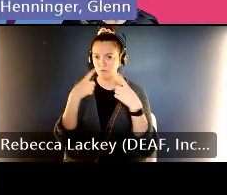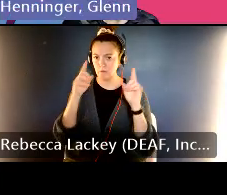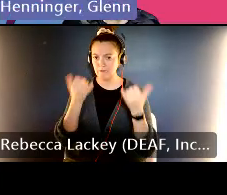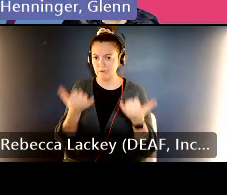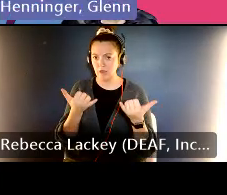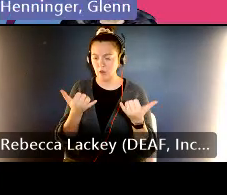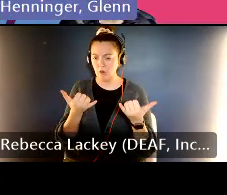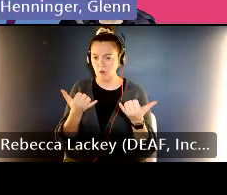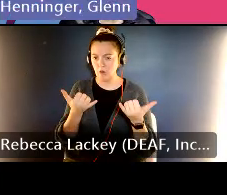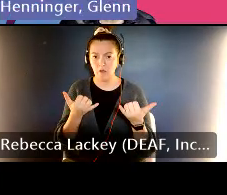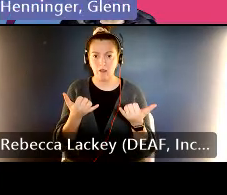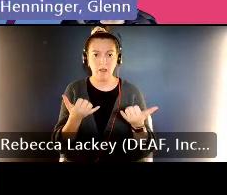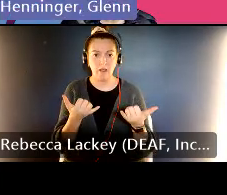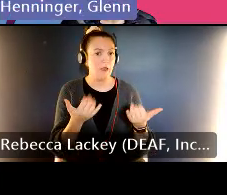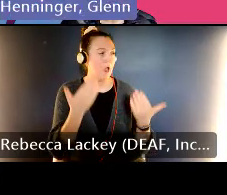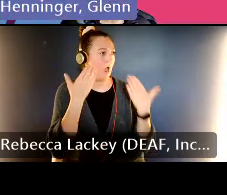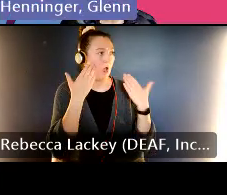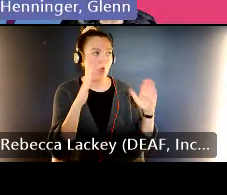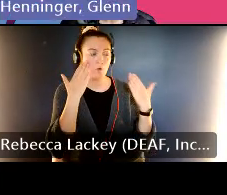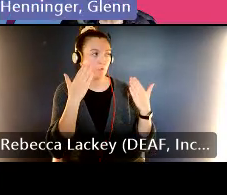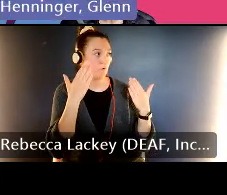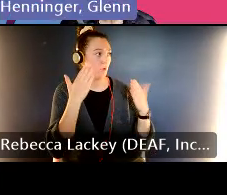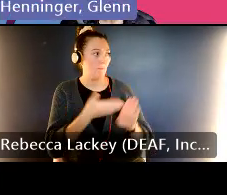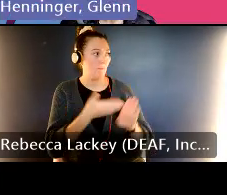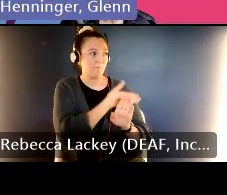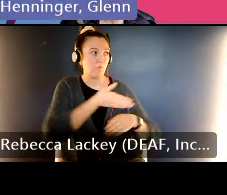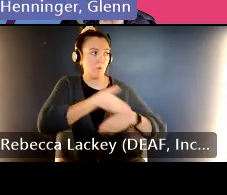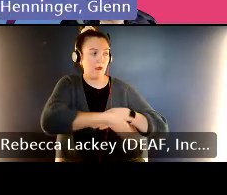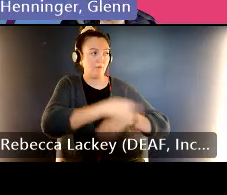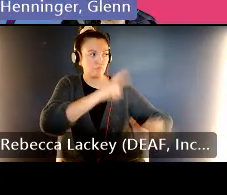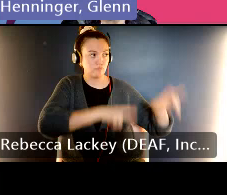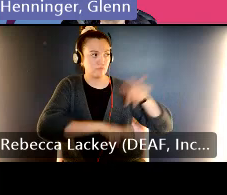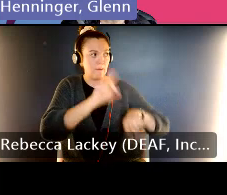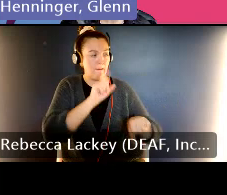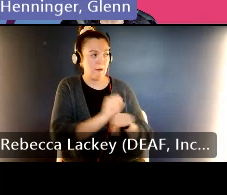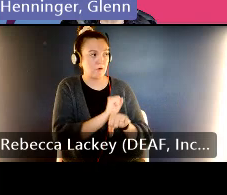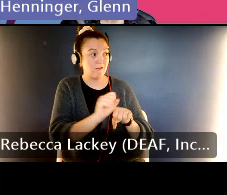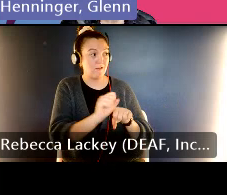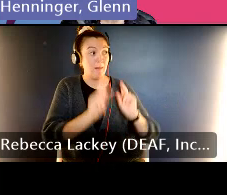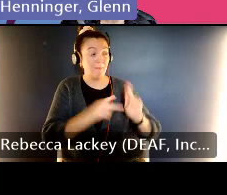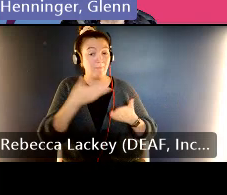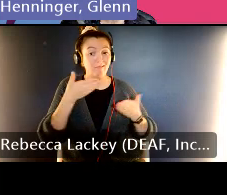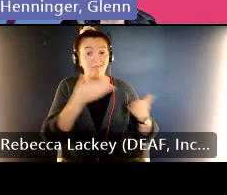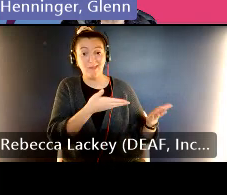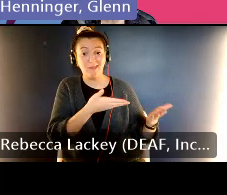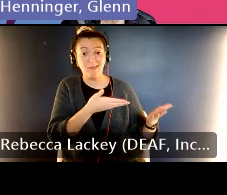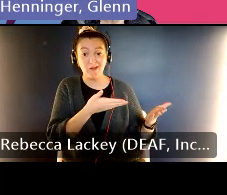I I don't know if there has been a before and after actually that the folks out there would be the ones to tell.